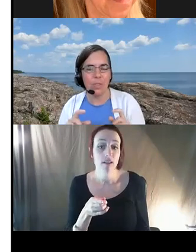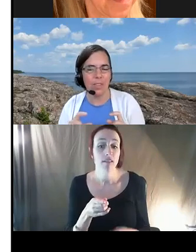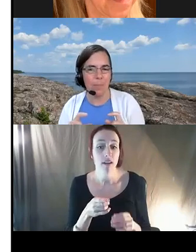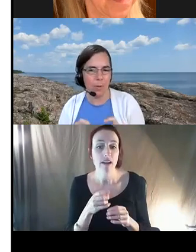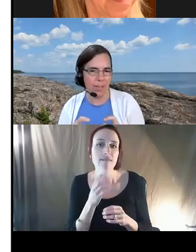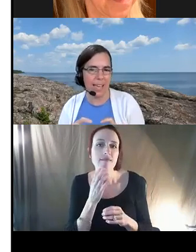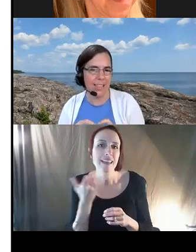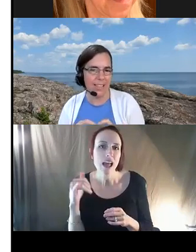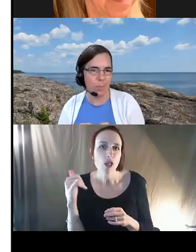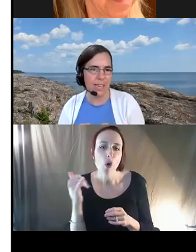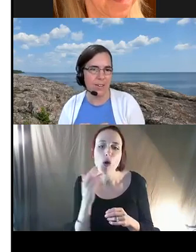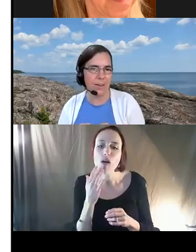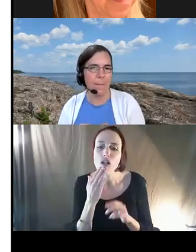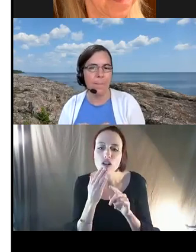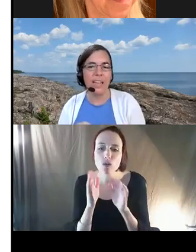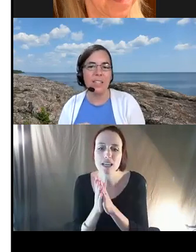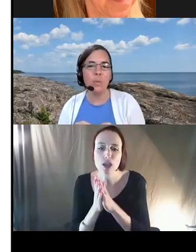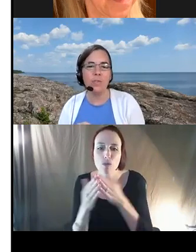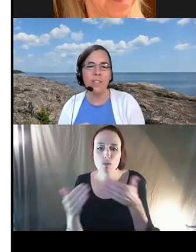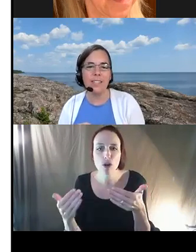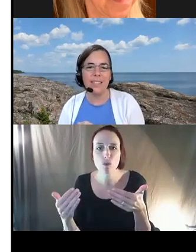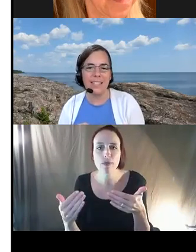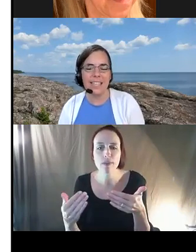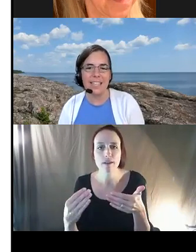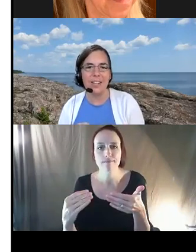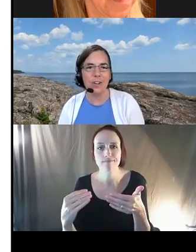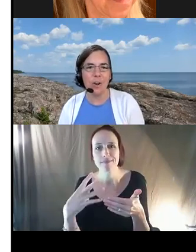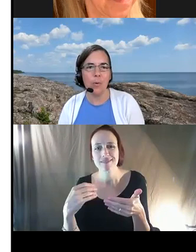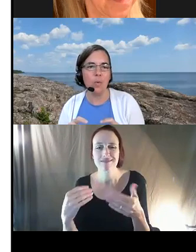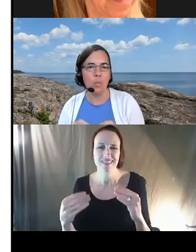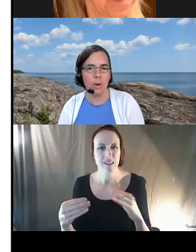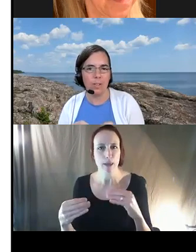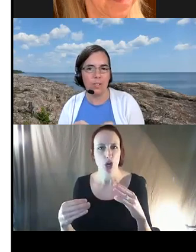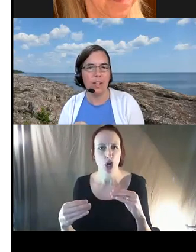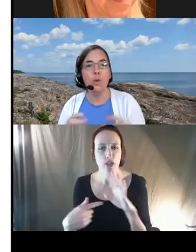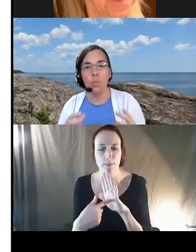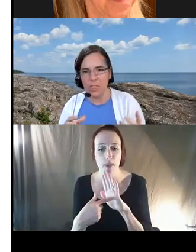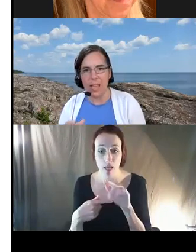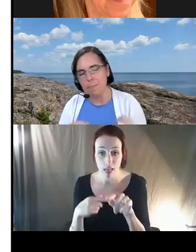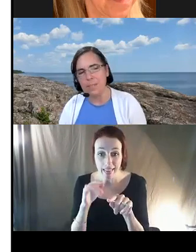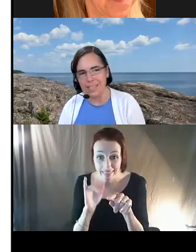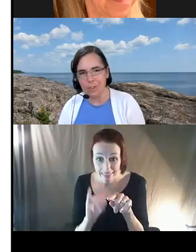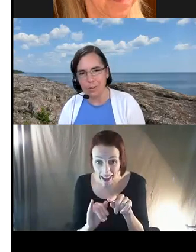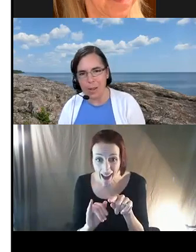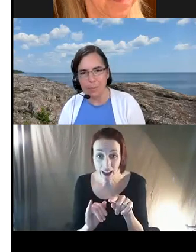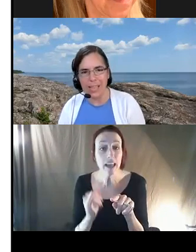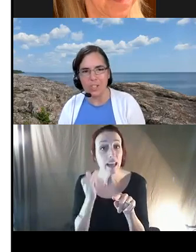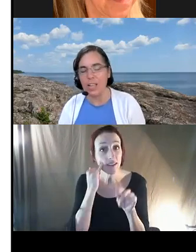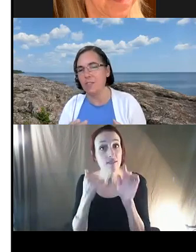the book and the speaker. That's what you need to see to know it works with that particular web page.